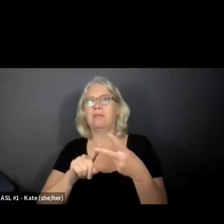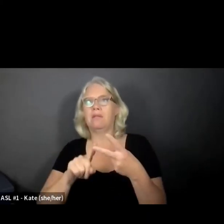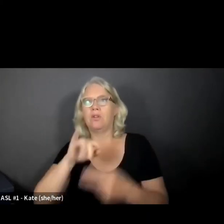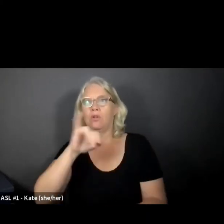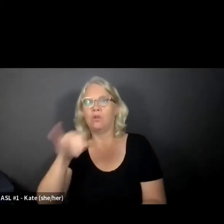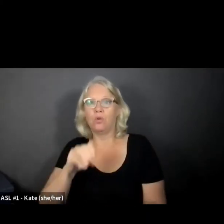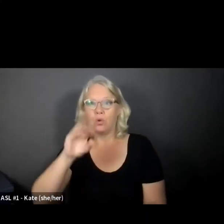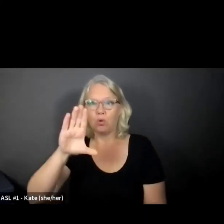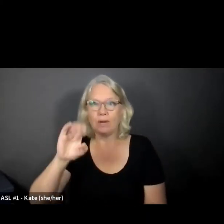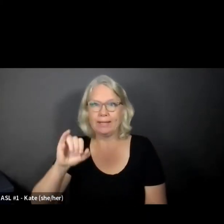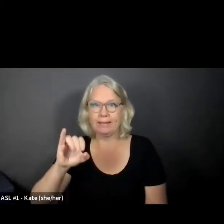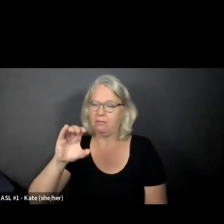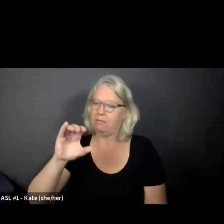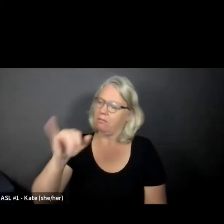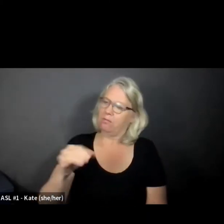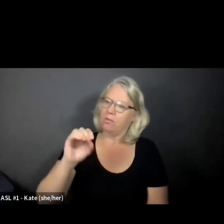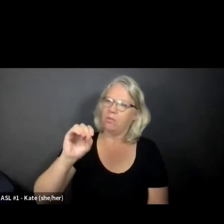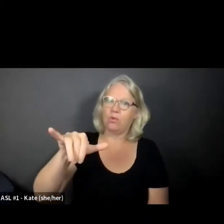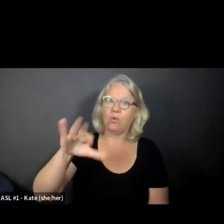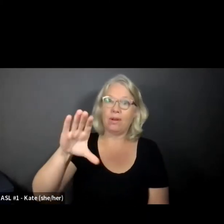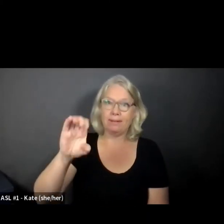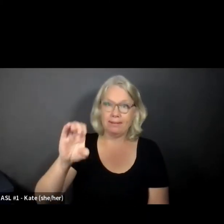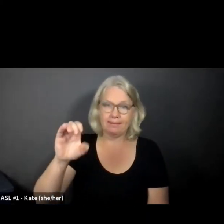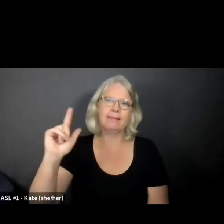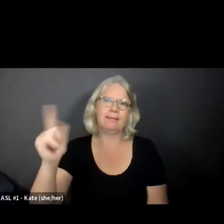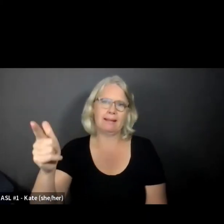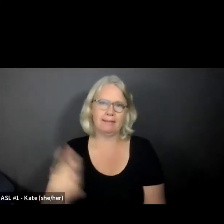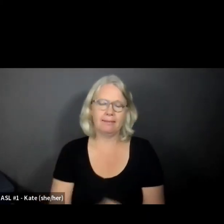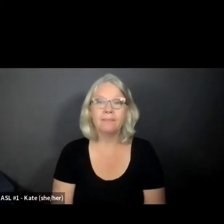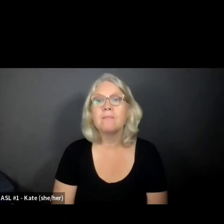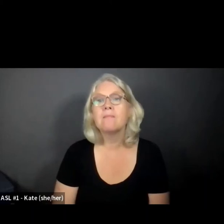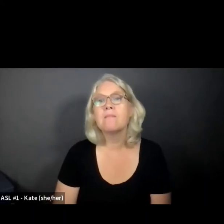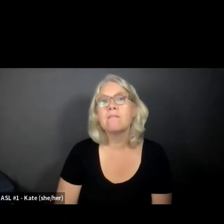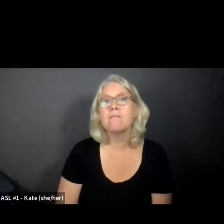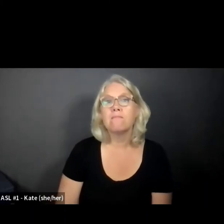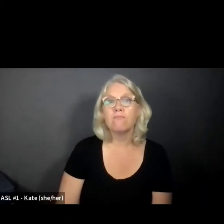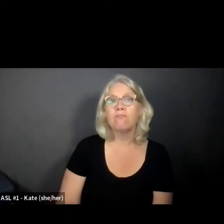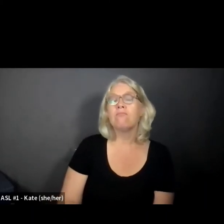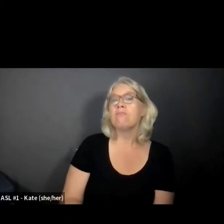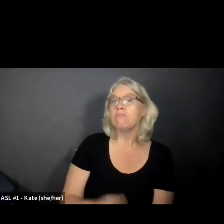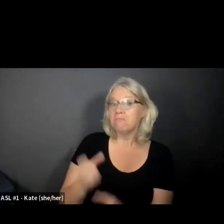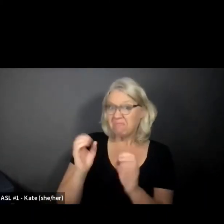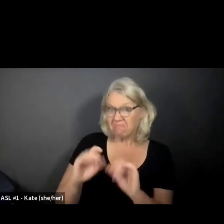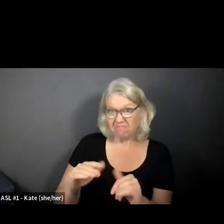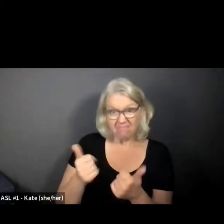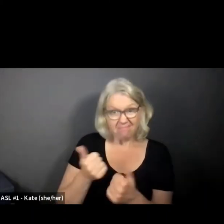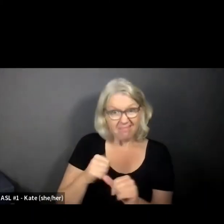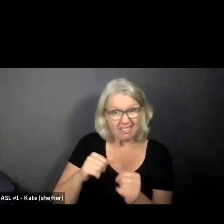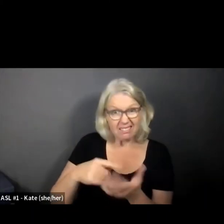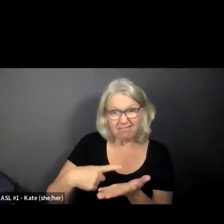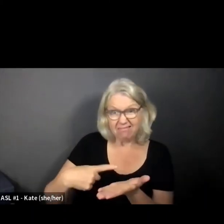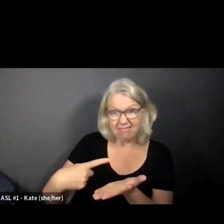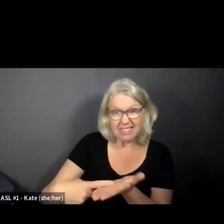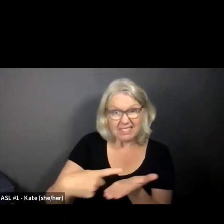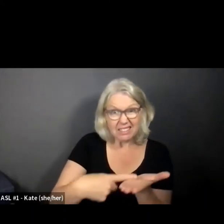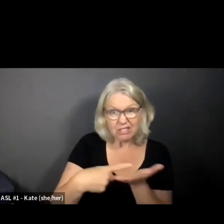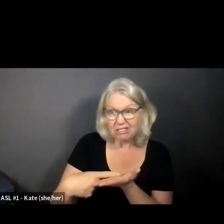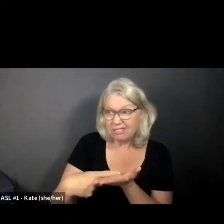I SUPPOSE THERE COULD BE, WAS THERE ANY OMISSIONS, ERRORS?